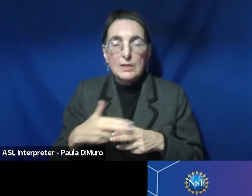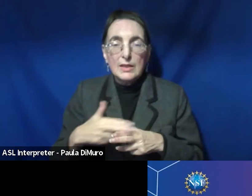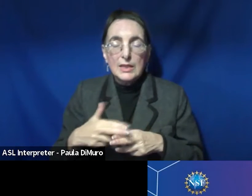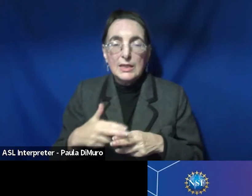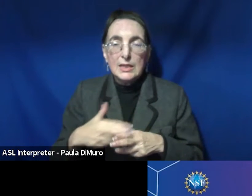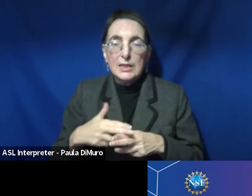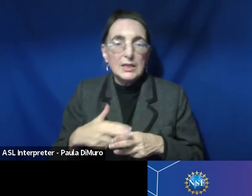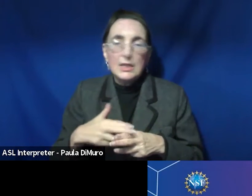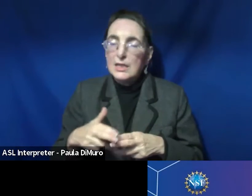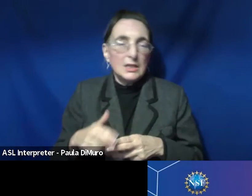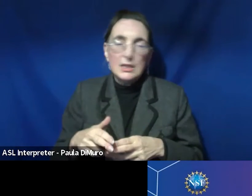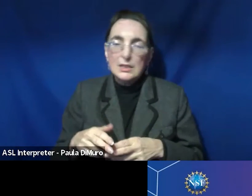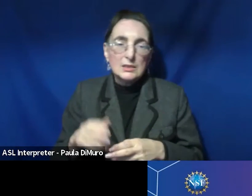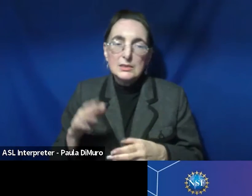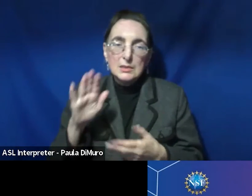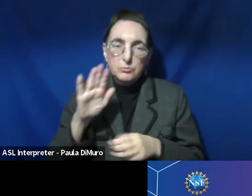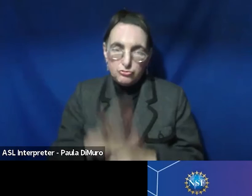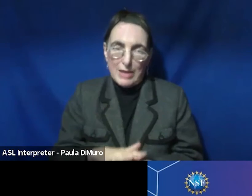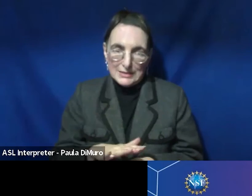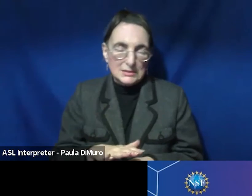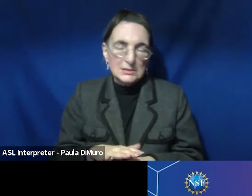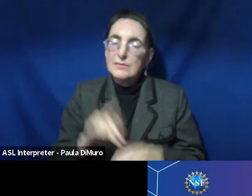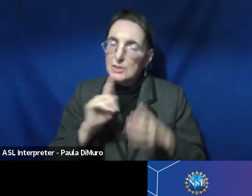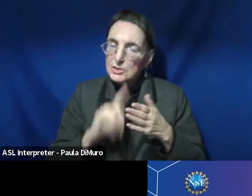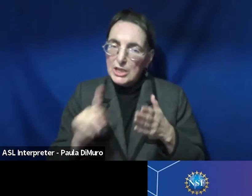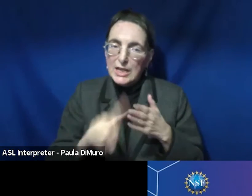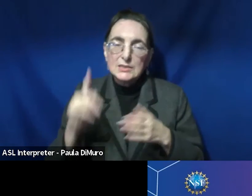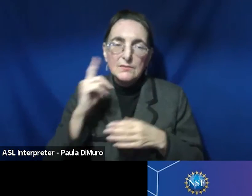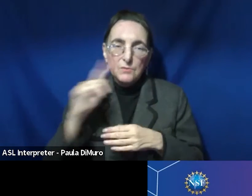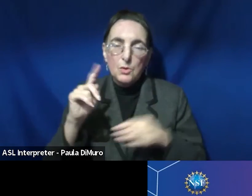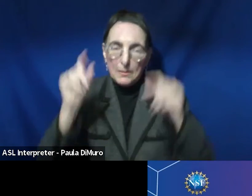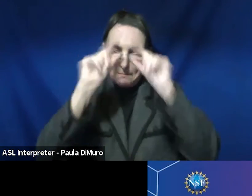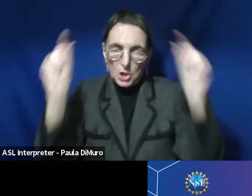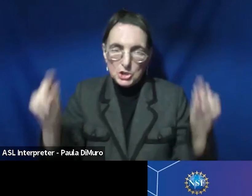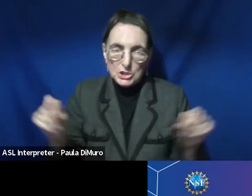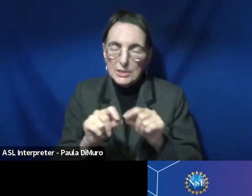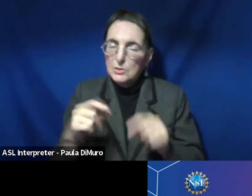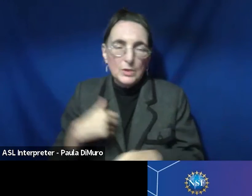So we are not checking for those. We are not displaying any error messages or warning messages.